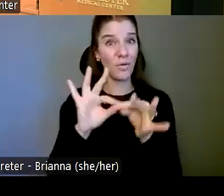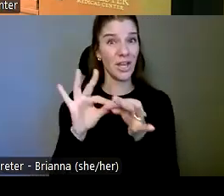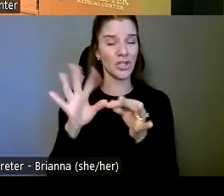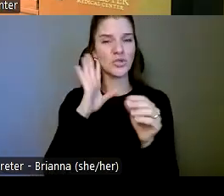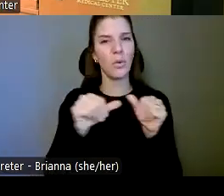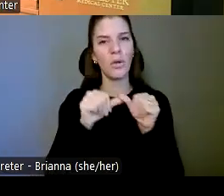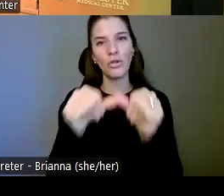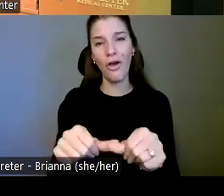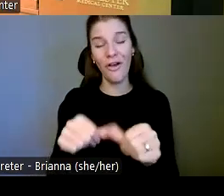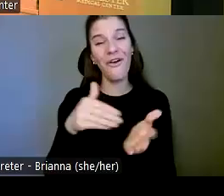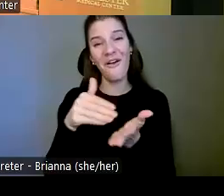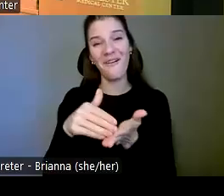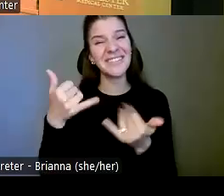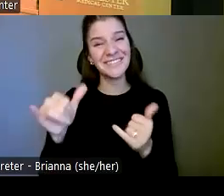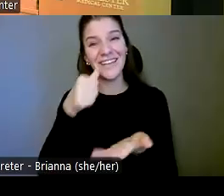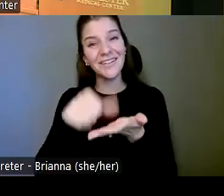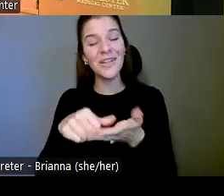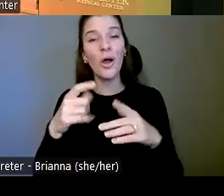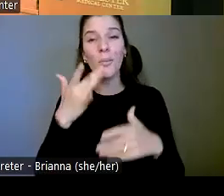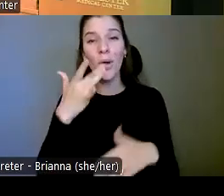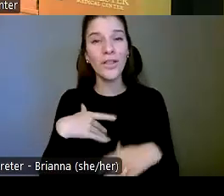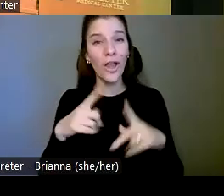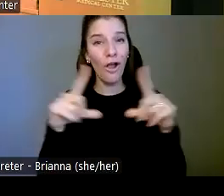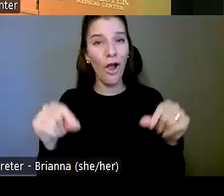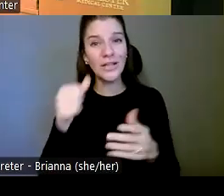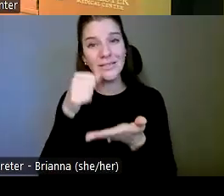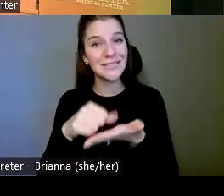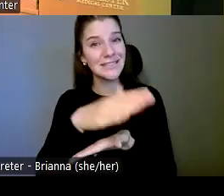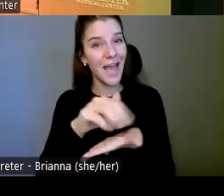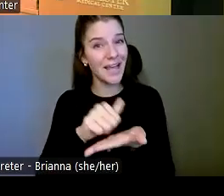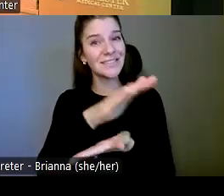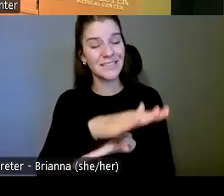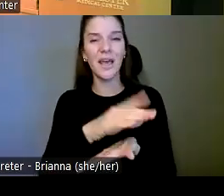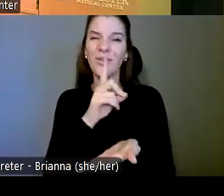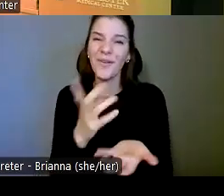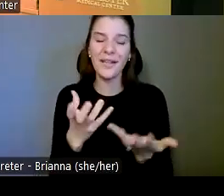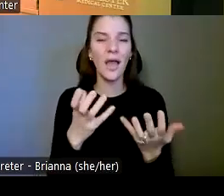send birthday cards. I mean just wonderful that it really is deeply something that I think imprints